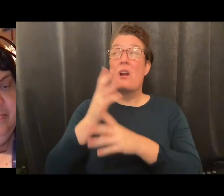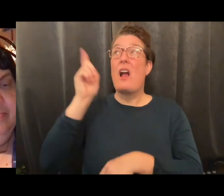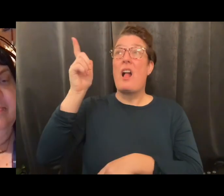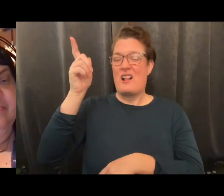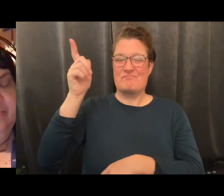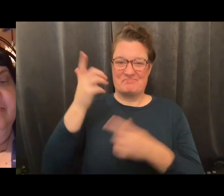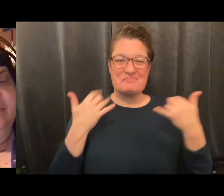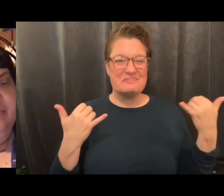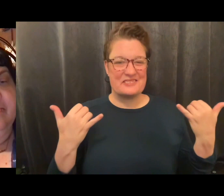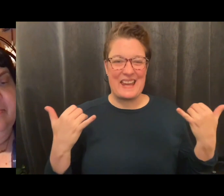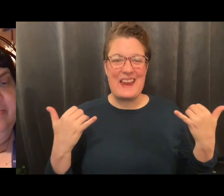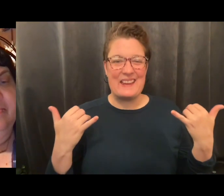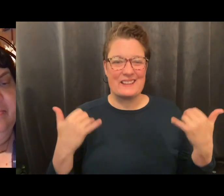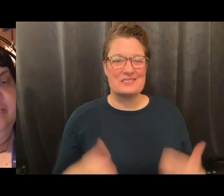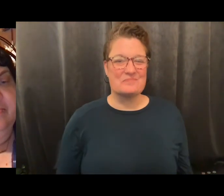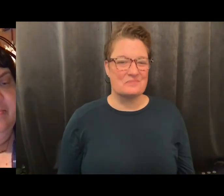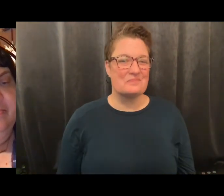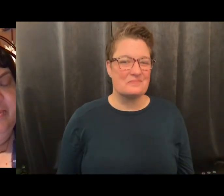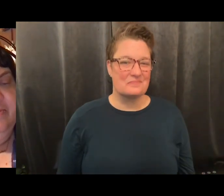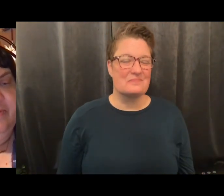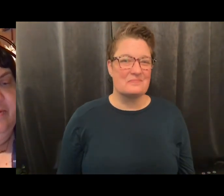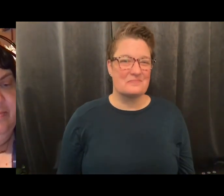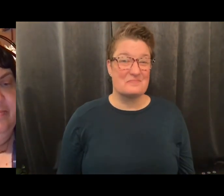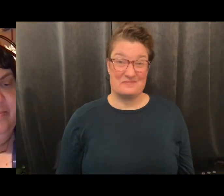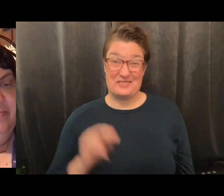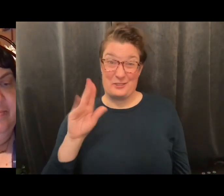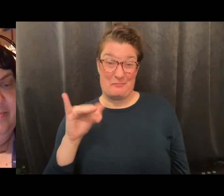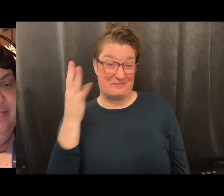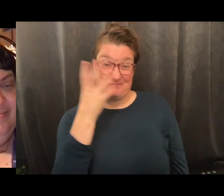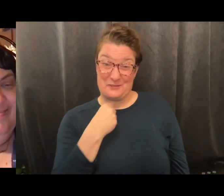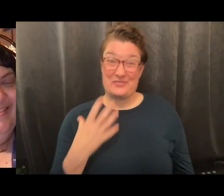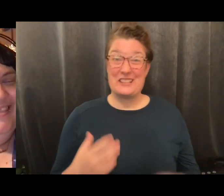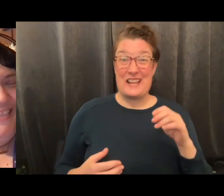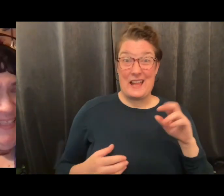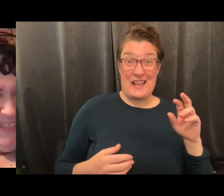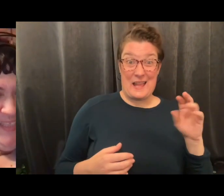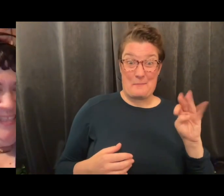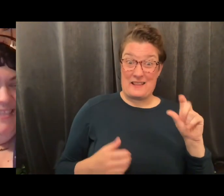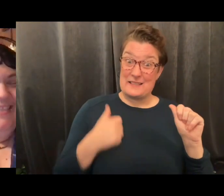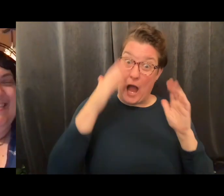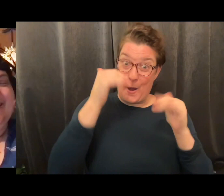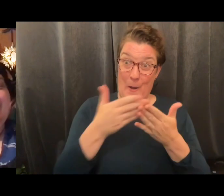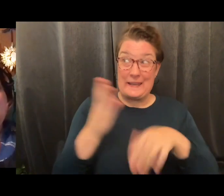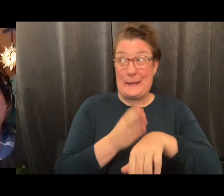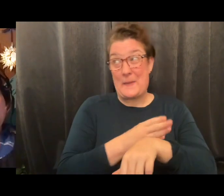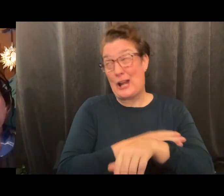Nomy: Beautiful. Melissa: And I hope it gets better, but I'm, but I'm, I'm really, uh, this